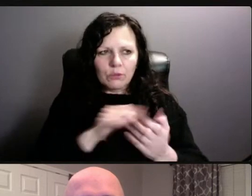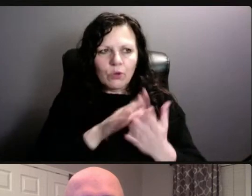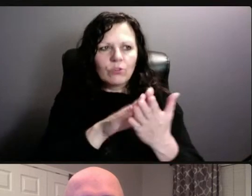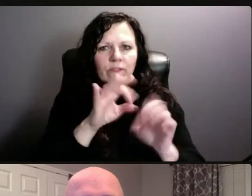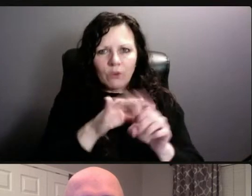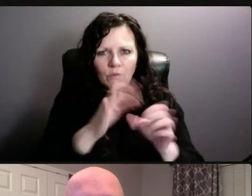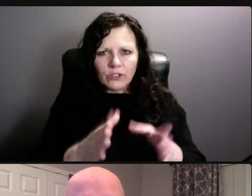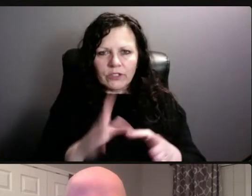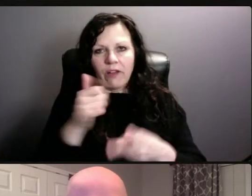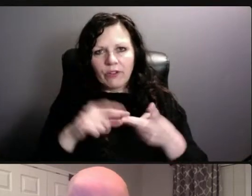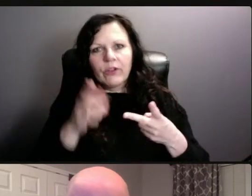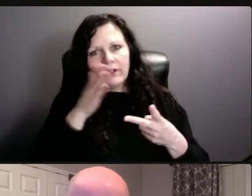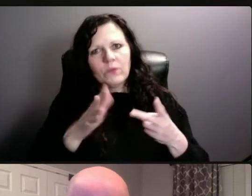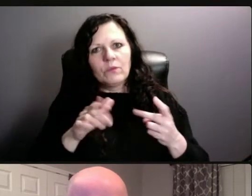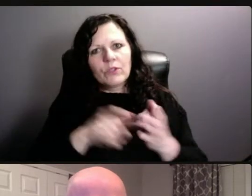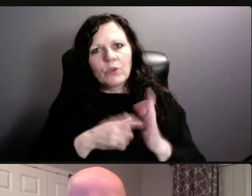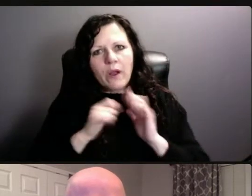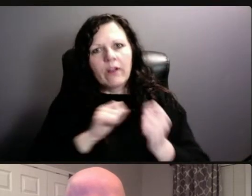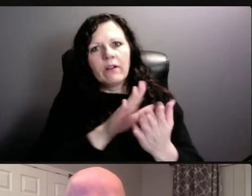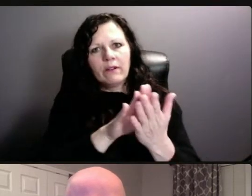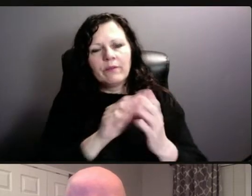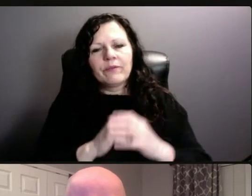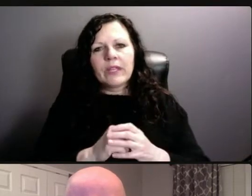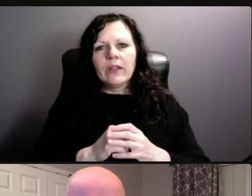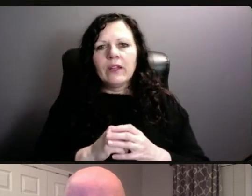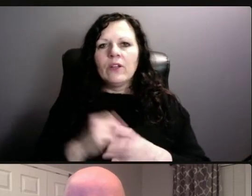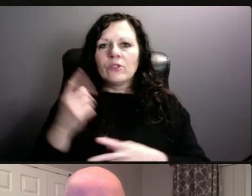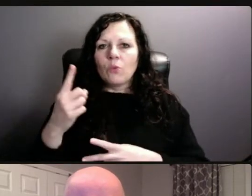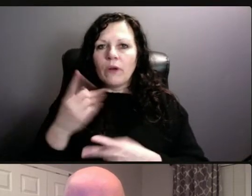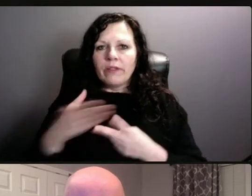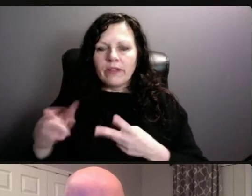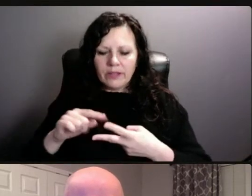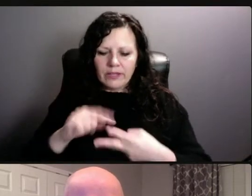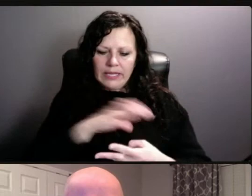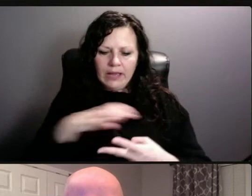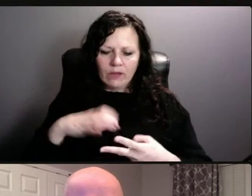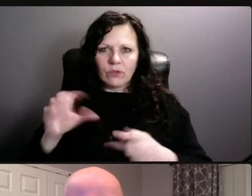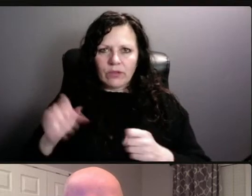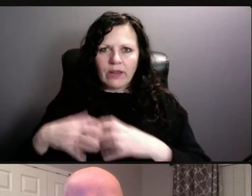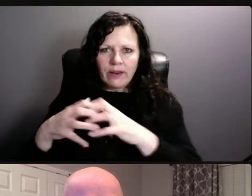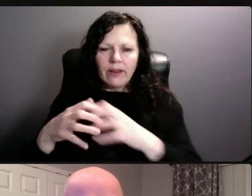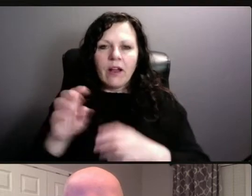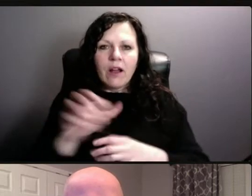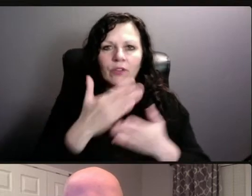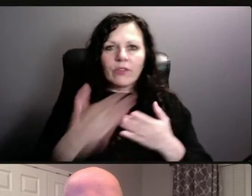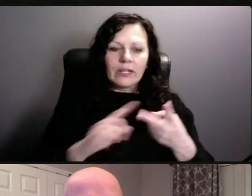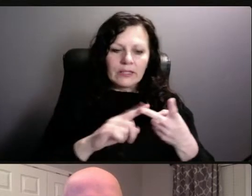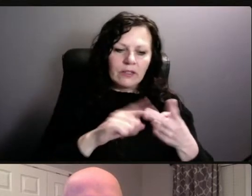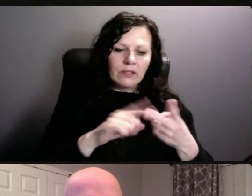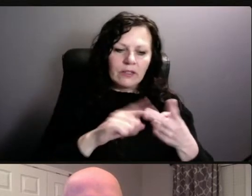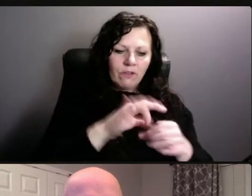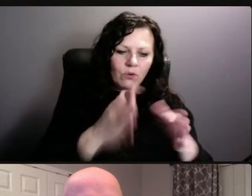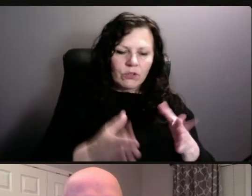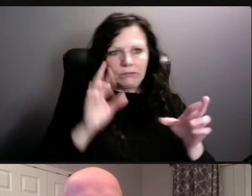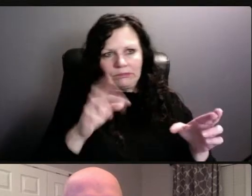ONE THAT WOULD NOT REQUIRE GOING TO THE VOTERS AND ONE